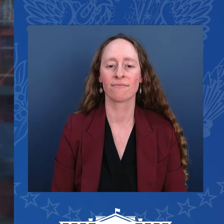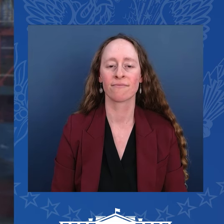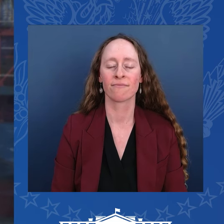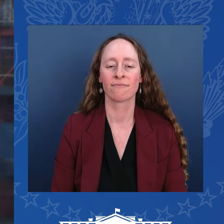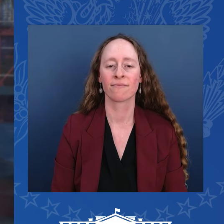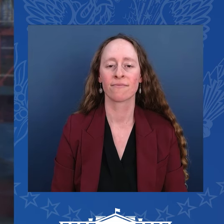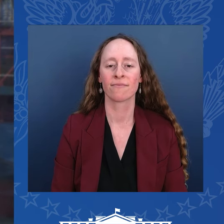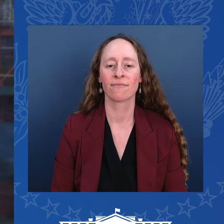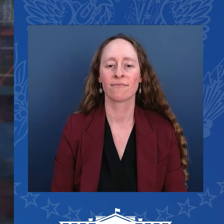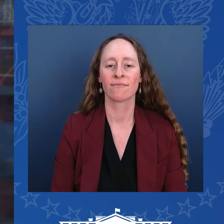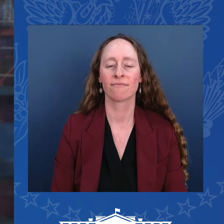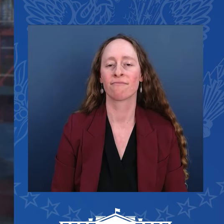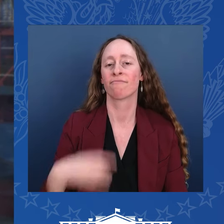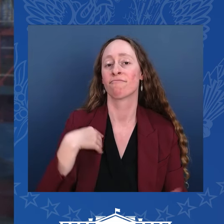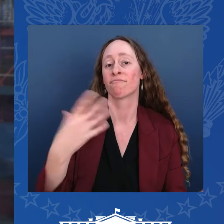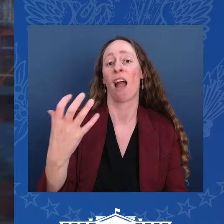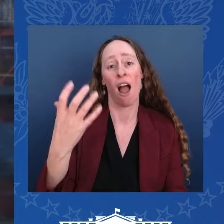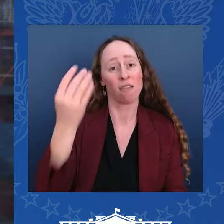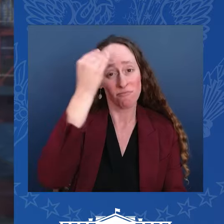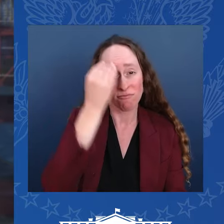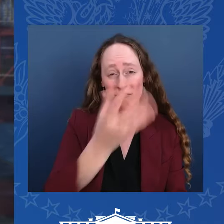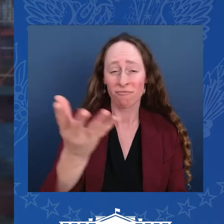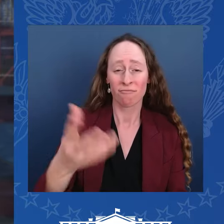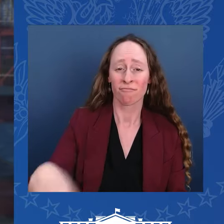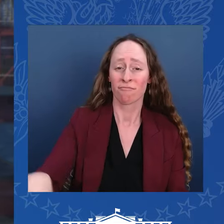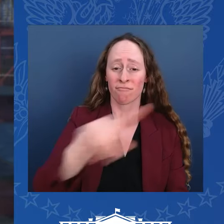from the International Longshoremen's Association.